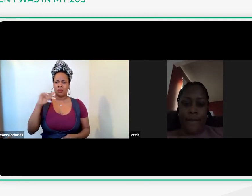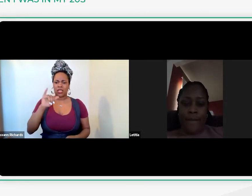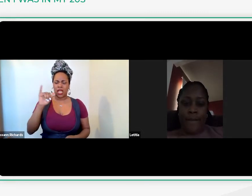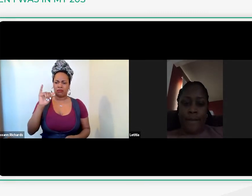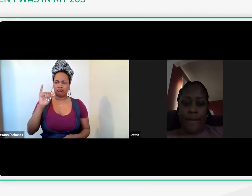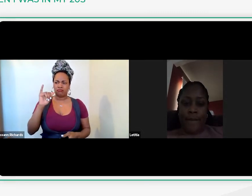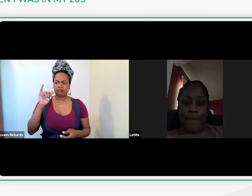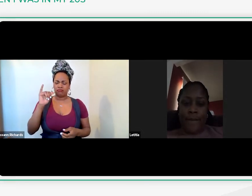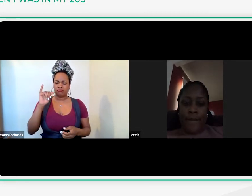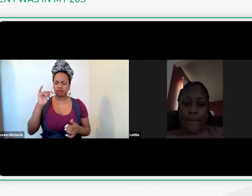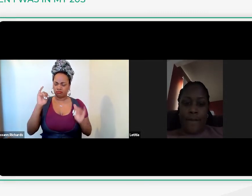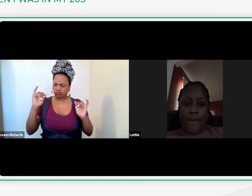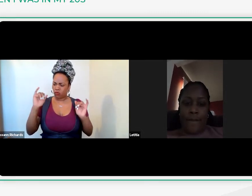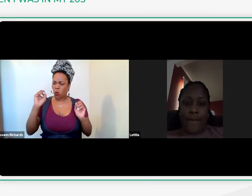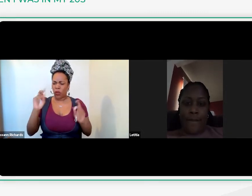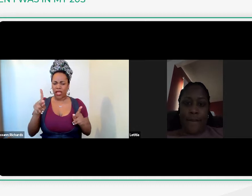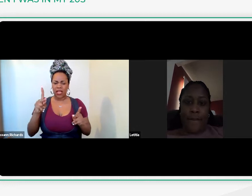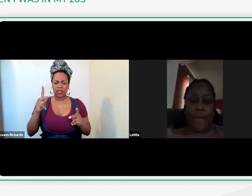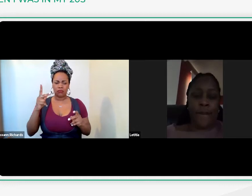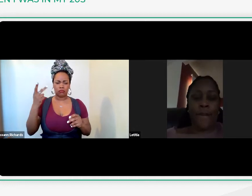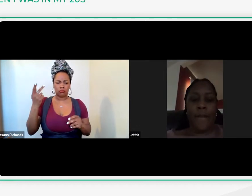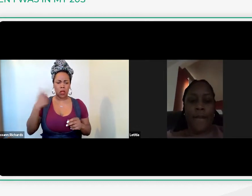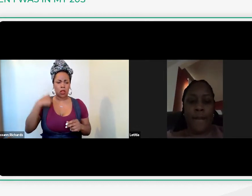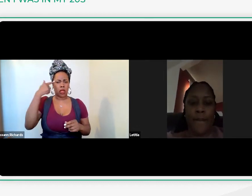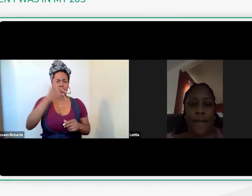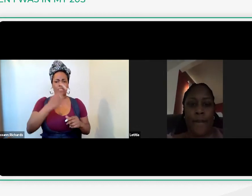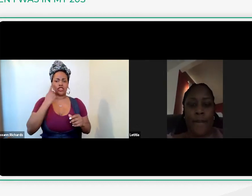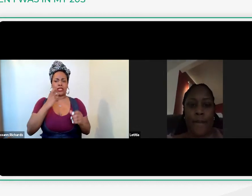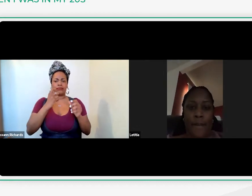We discussed cryptocurrency.